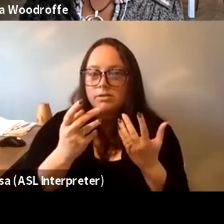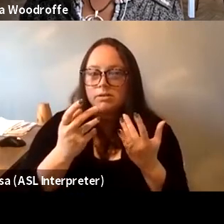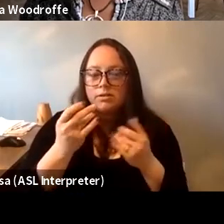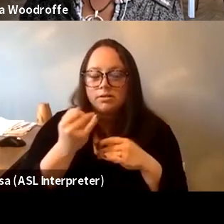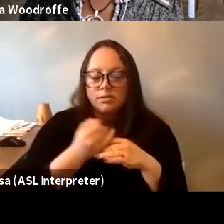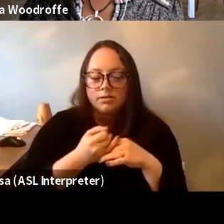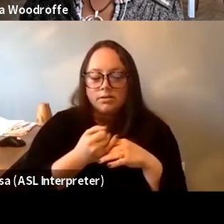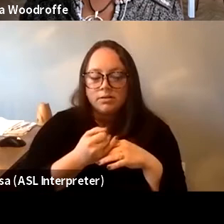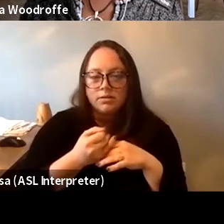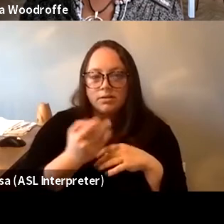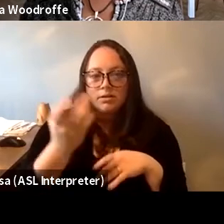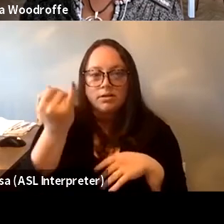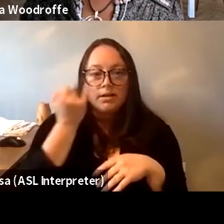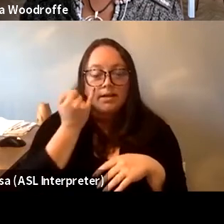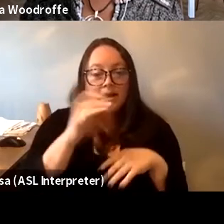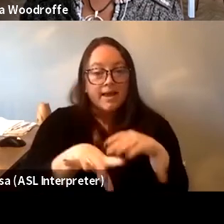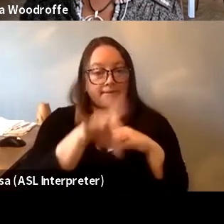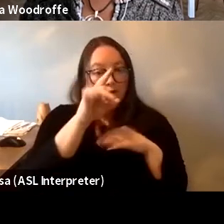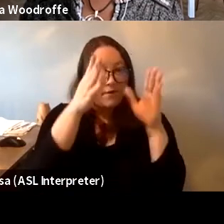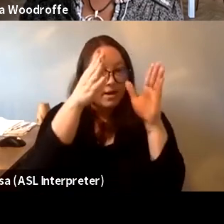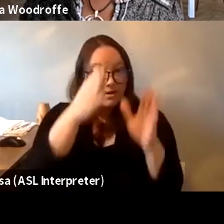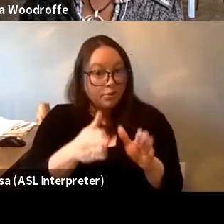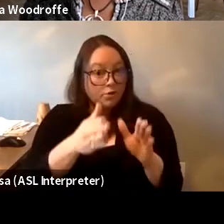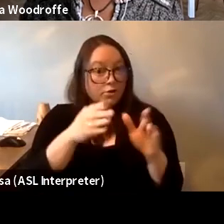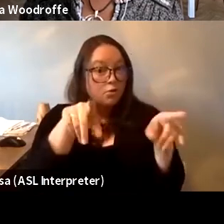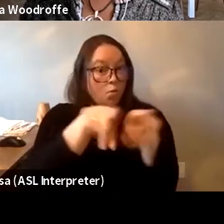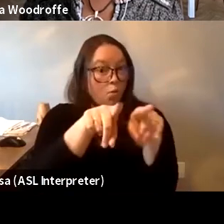through the same thing, so it can be like a connection, but if